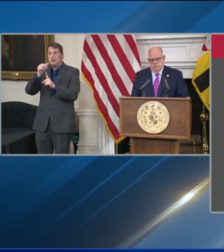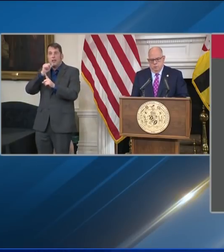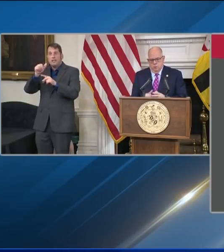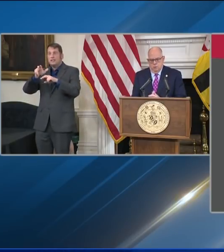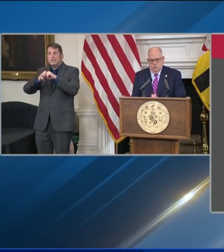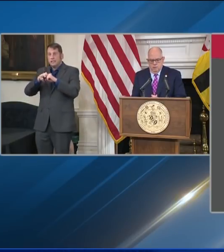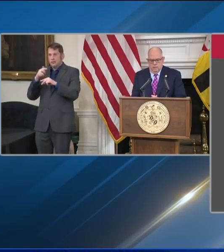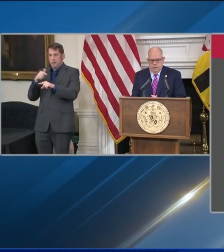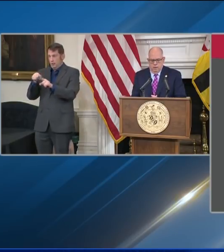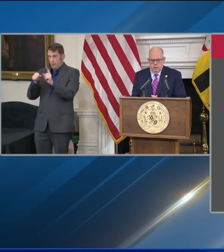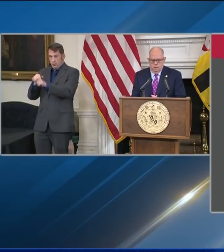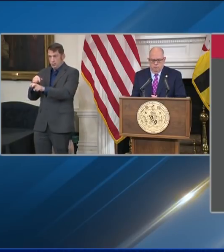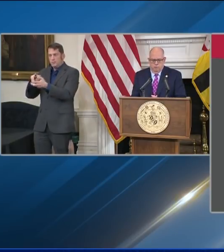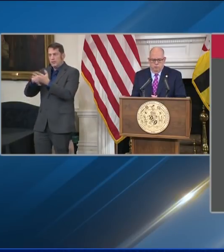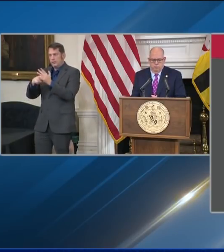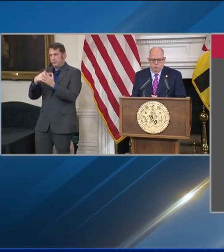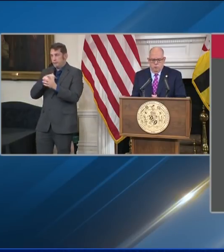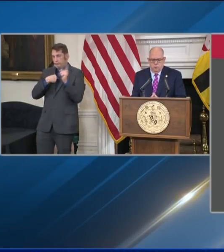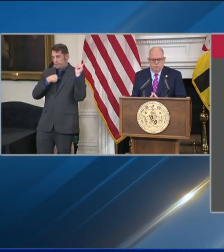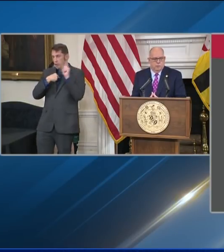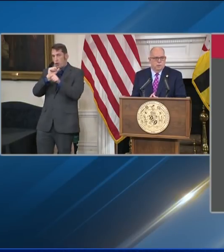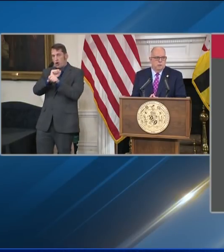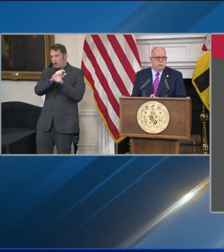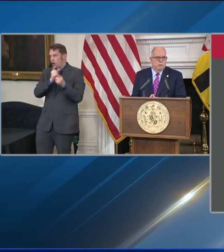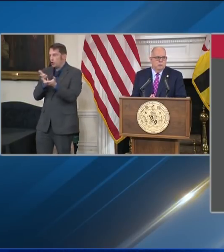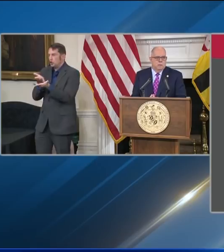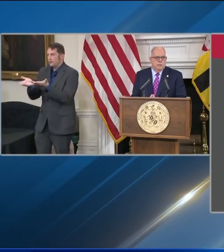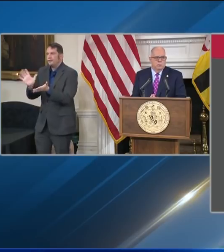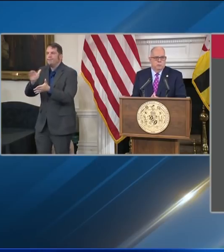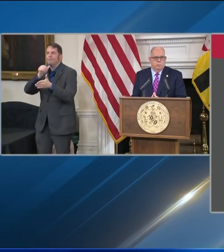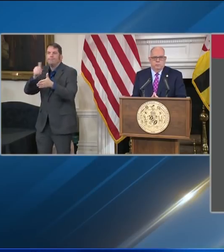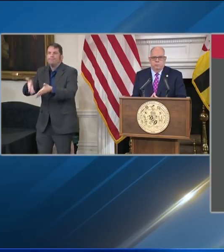CUSTOMERS WHO ARE NOT SEATED CANNOT BE SERVED.